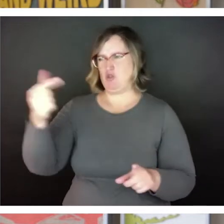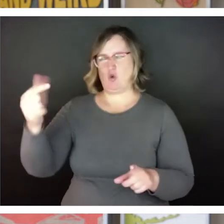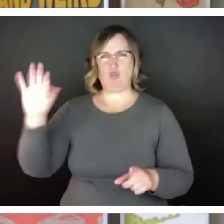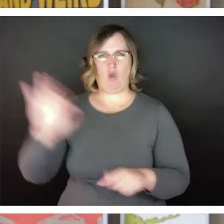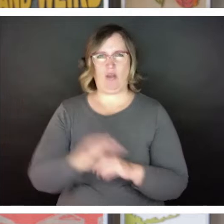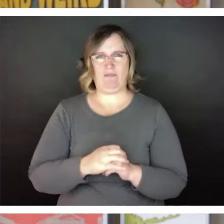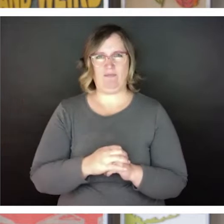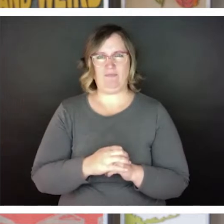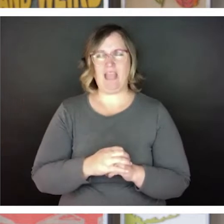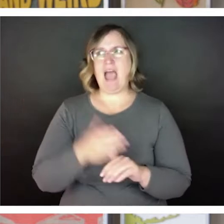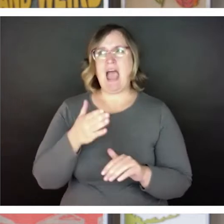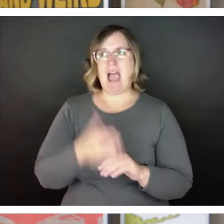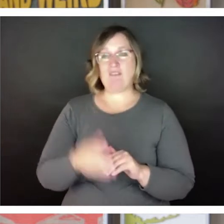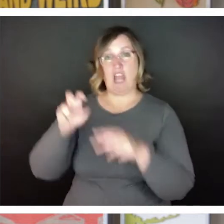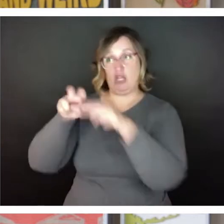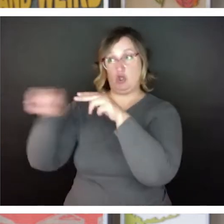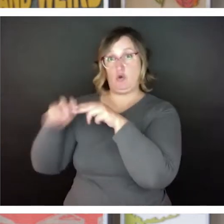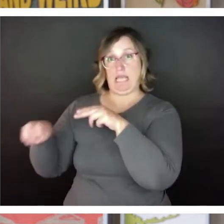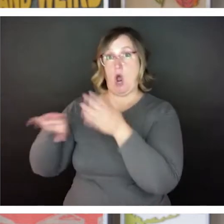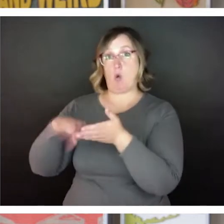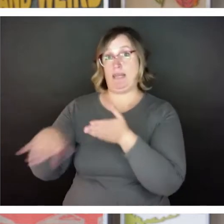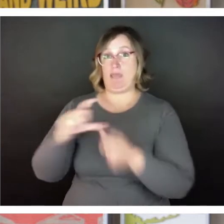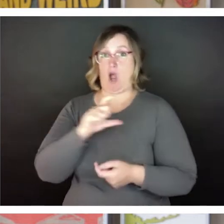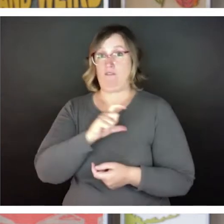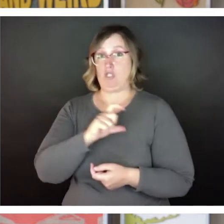After jury acquitted the officers, 5 days of riots broke out